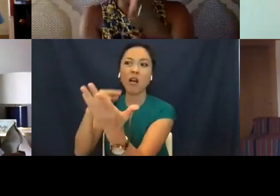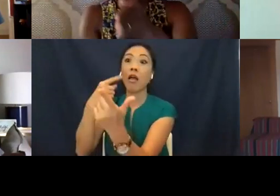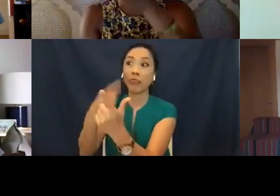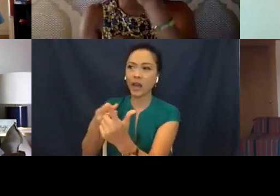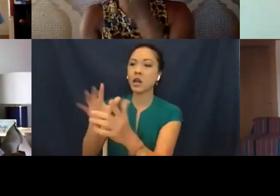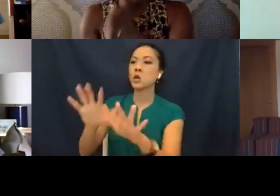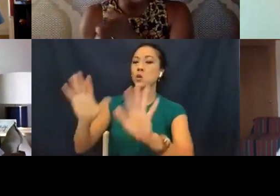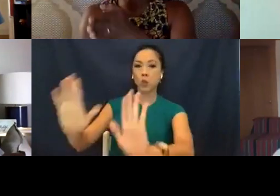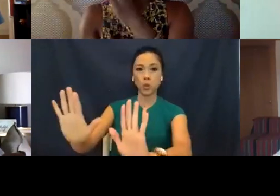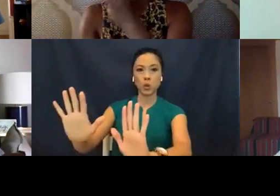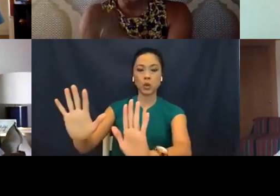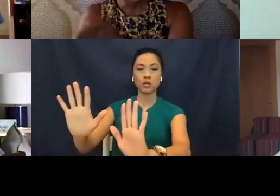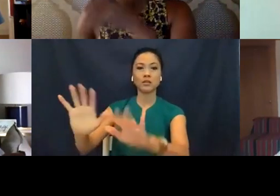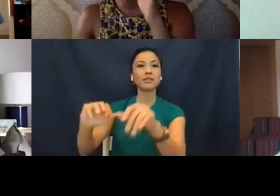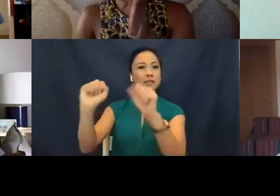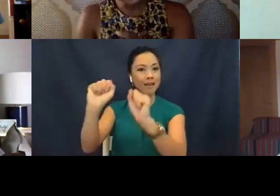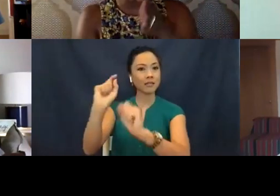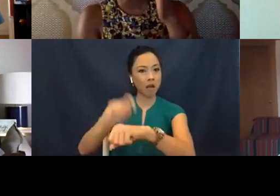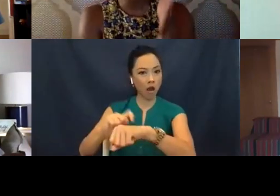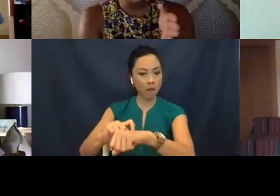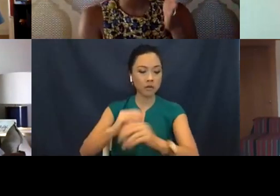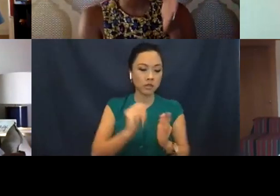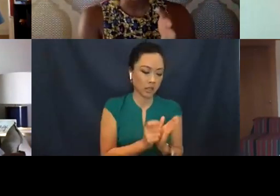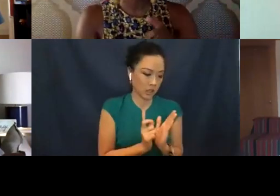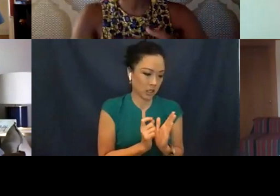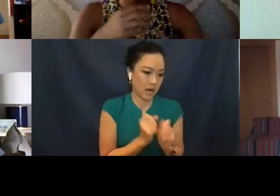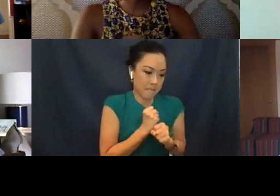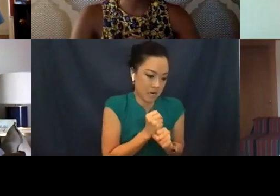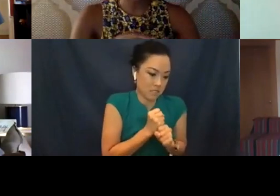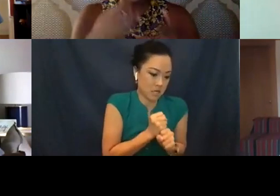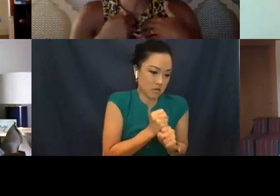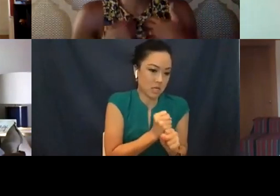that thing manifest. Artists are really good, I feel and I know